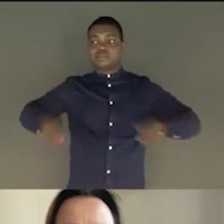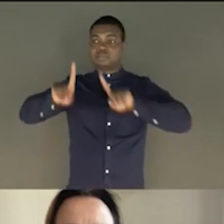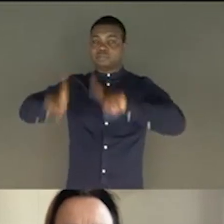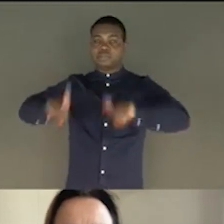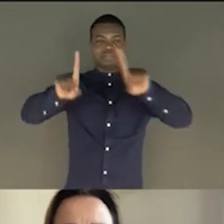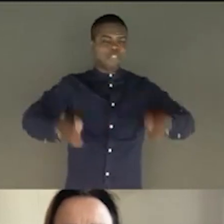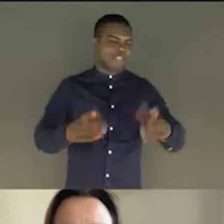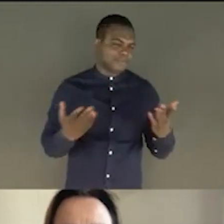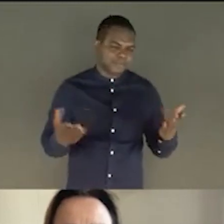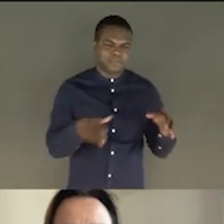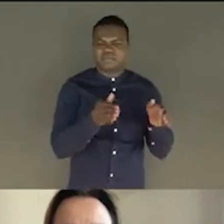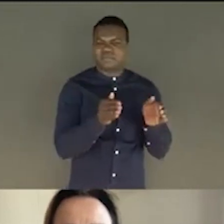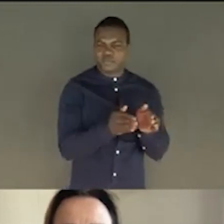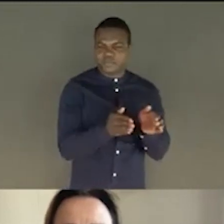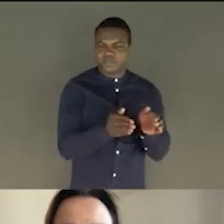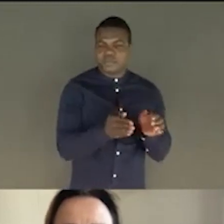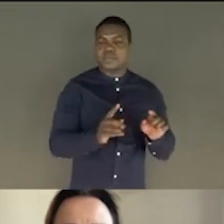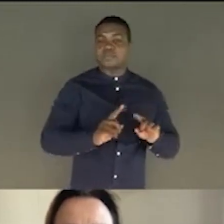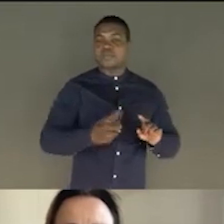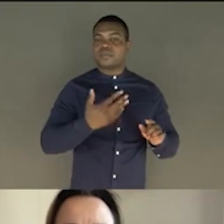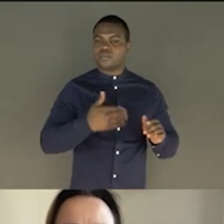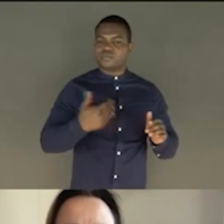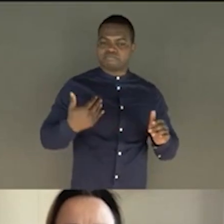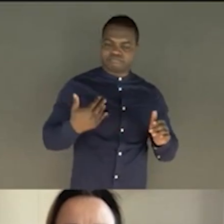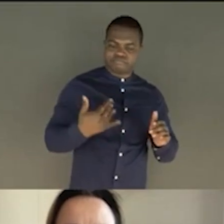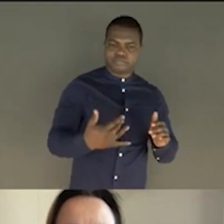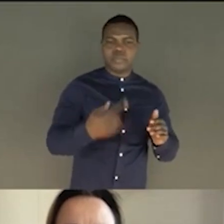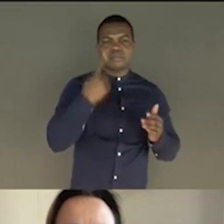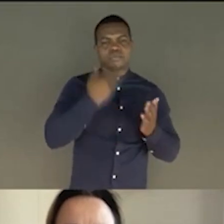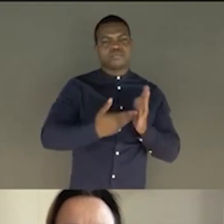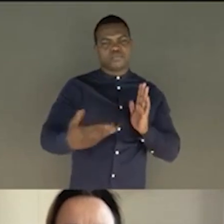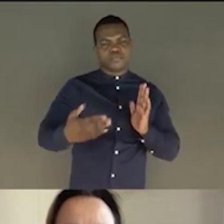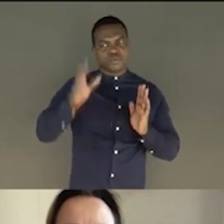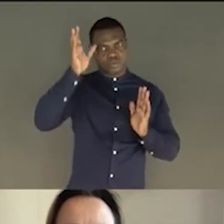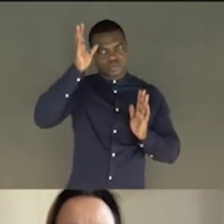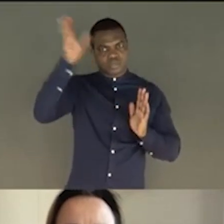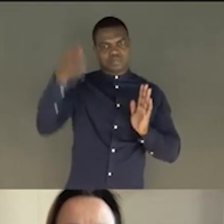support, but it doesn't define how you should apply this criteria.